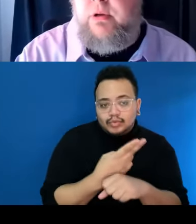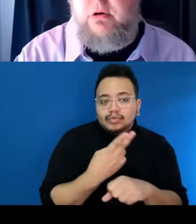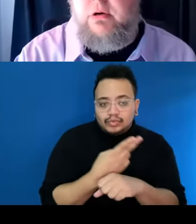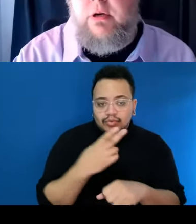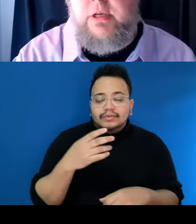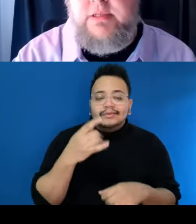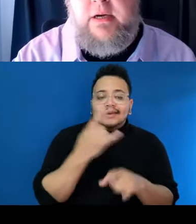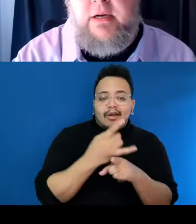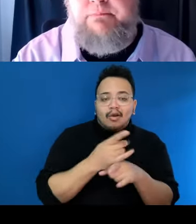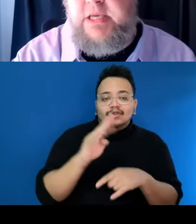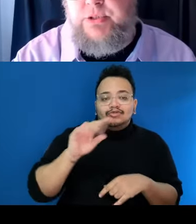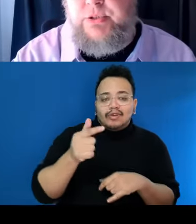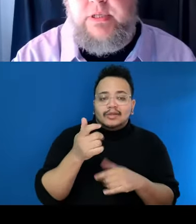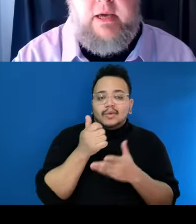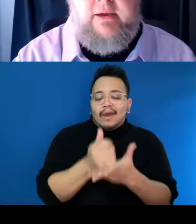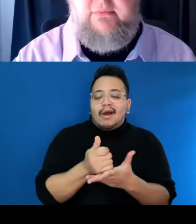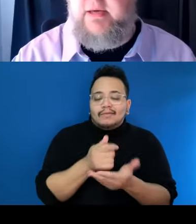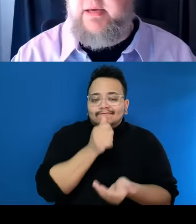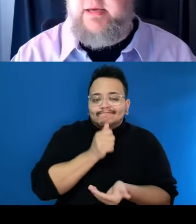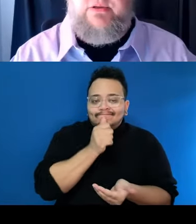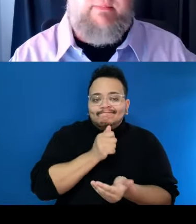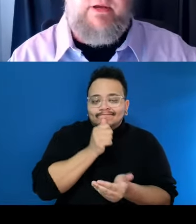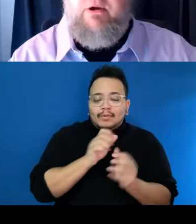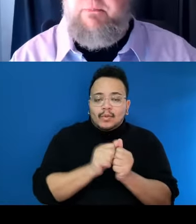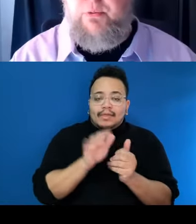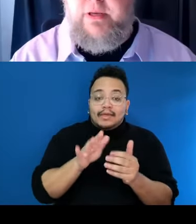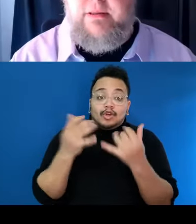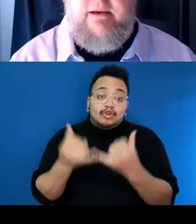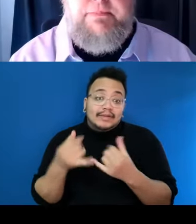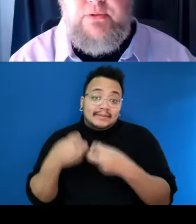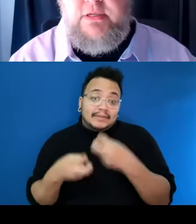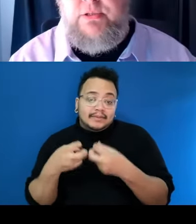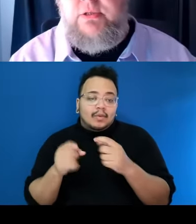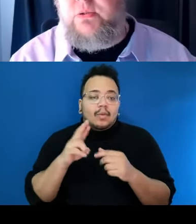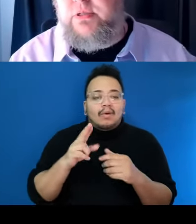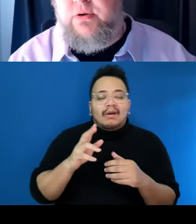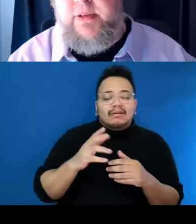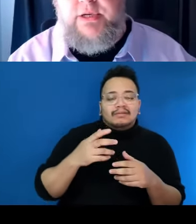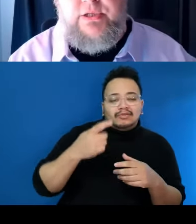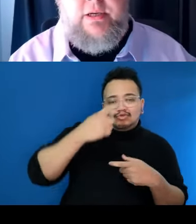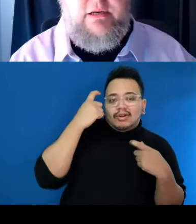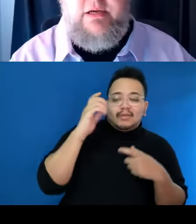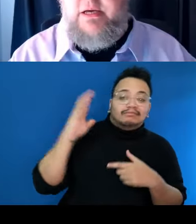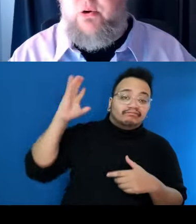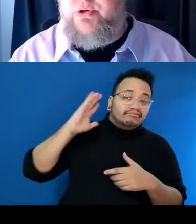or their current issues in life. So, they may be coping with abuse issues or discrimination